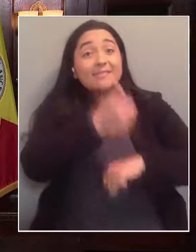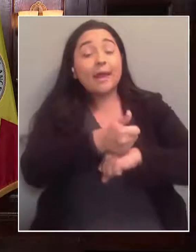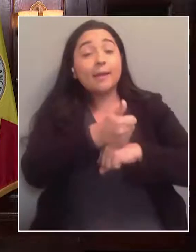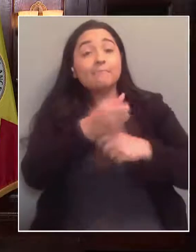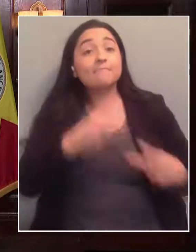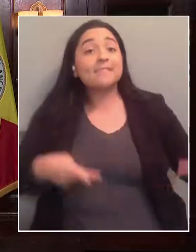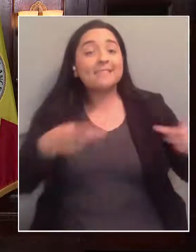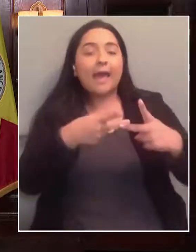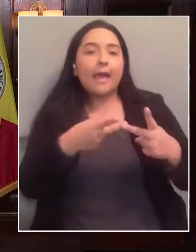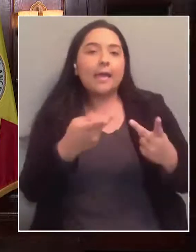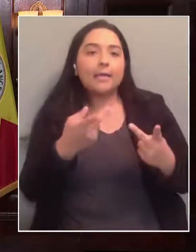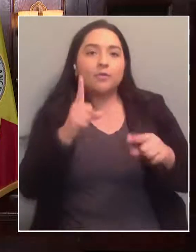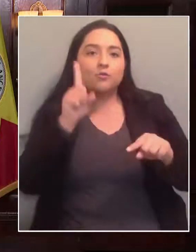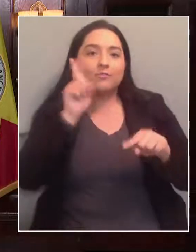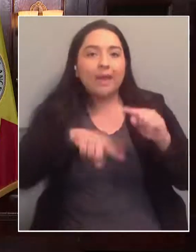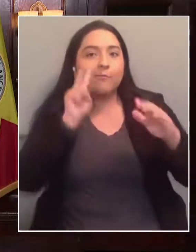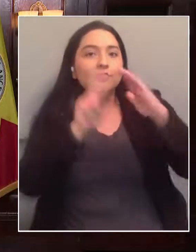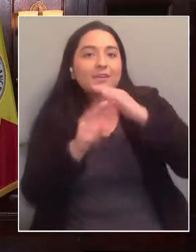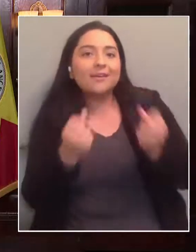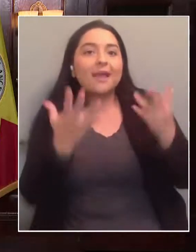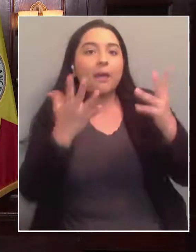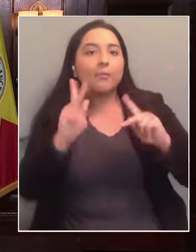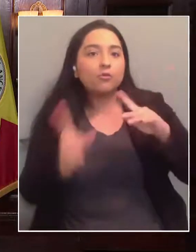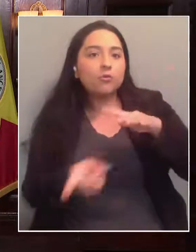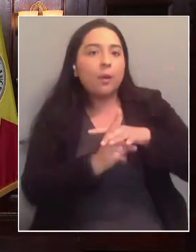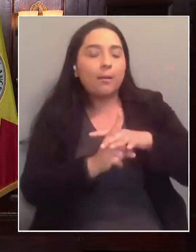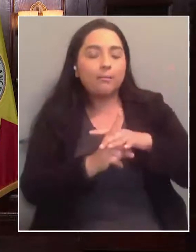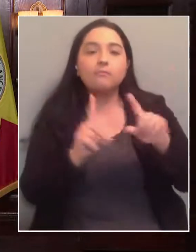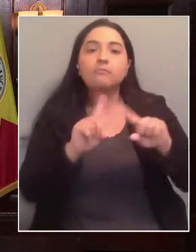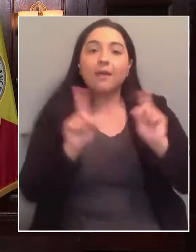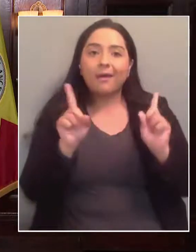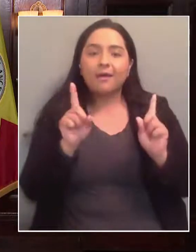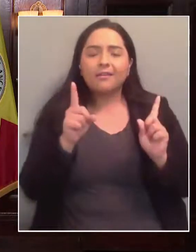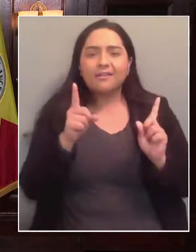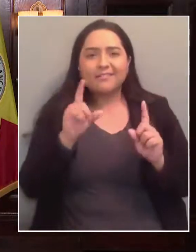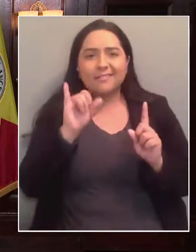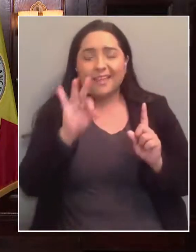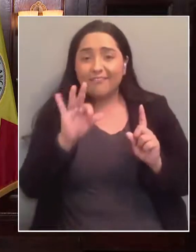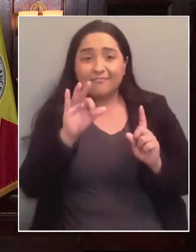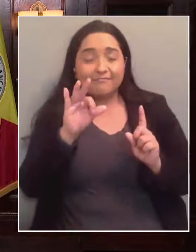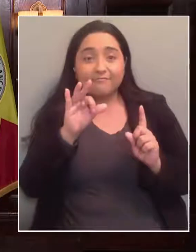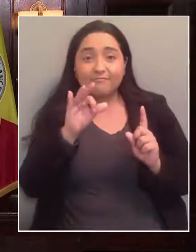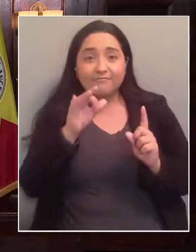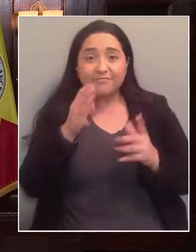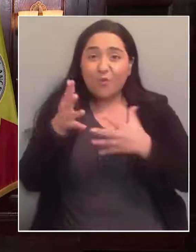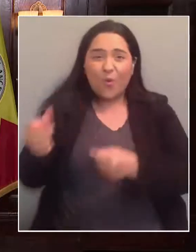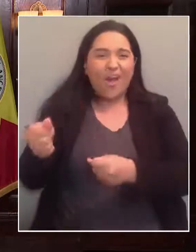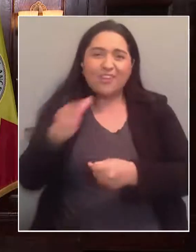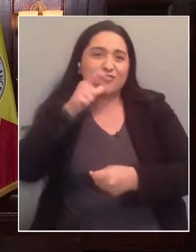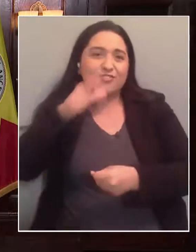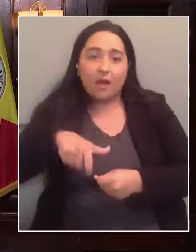SO THERE IS NO DIRECTIVE THAT IT SHOULD BE THROWN AWAY WHEN THERE IS NOT PEOPLE IN THE